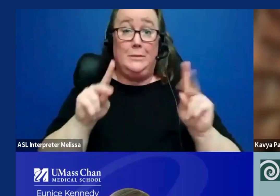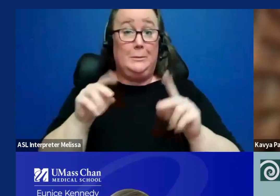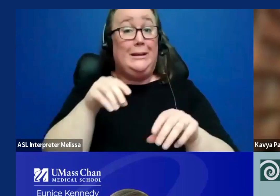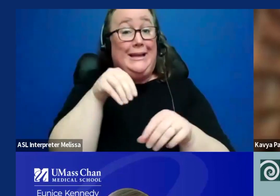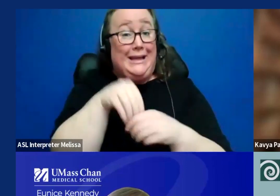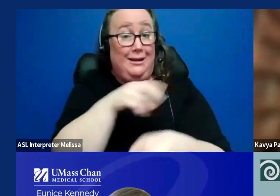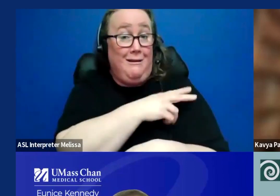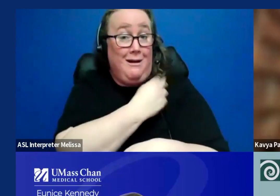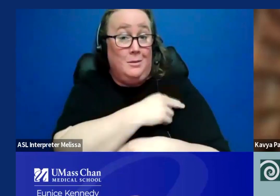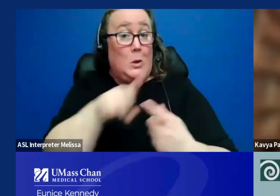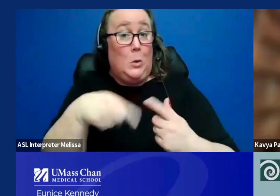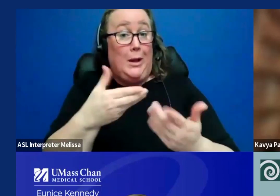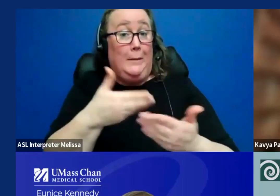that child is going to be discharged